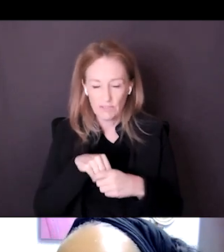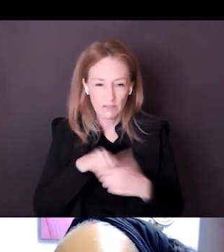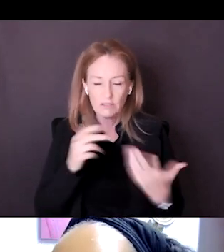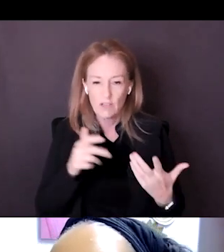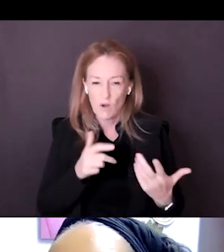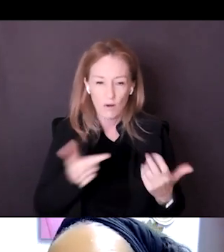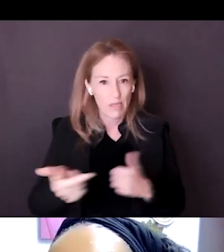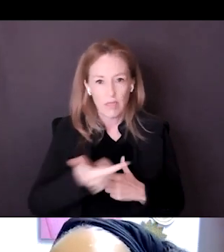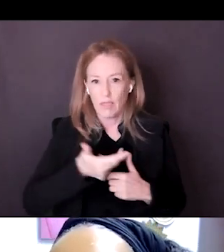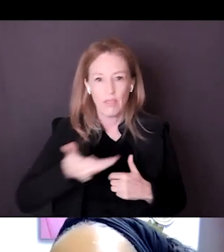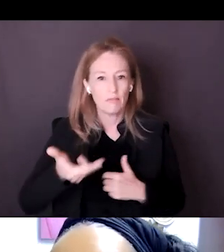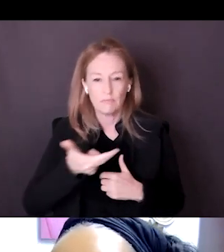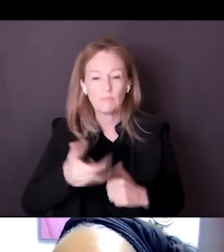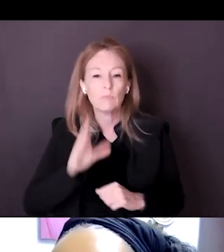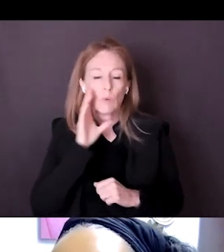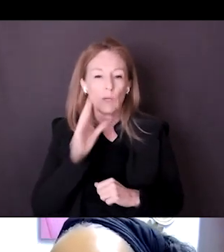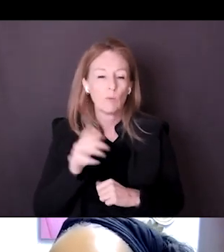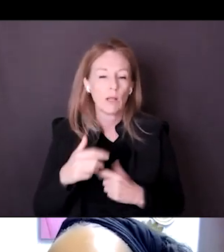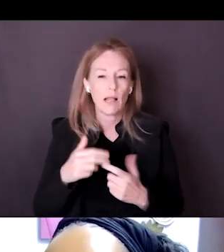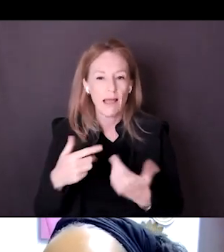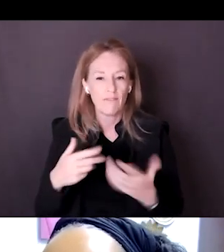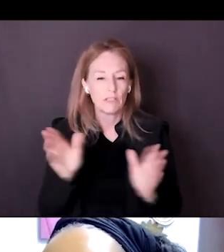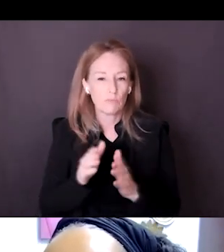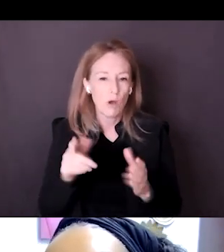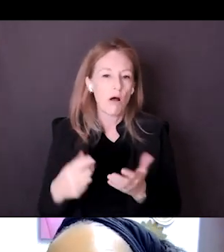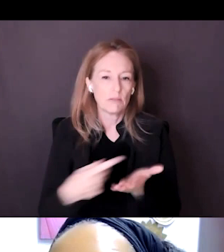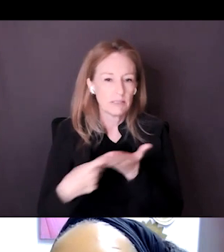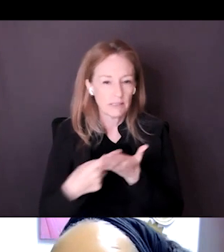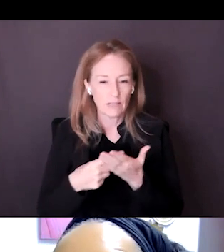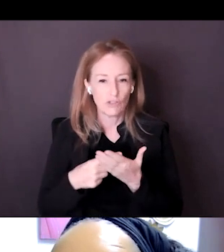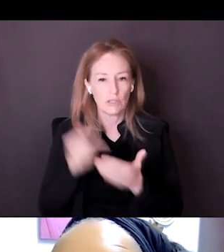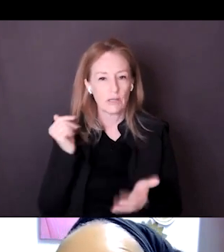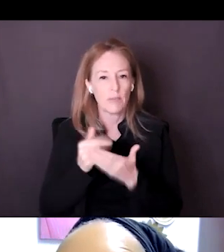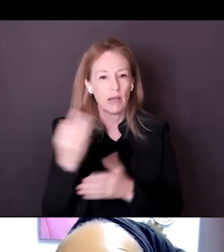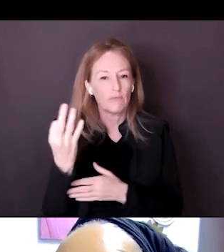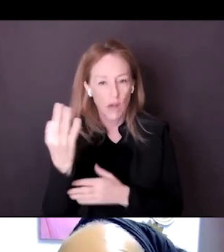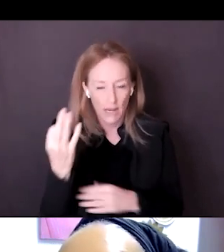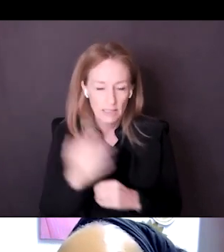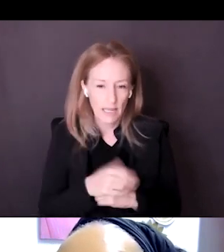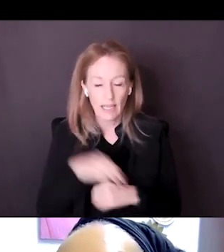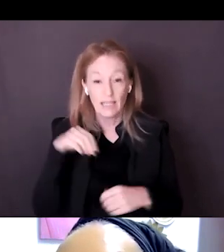THEM TO DISCUSS WHAT CAN WE DO TO MAKE THE PROCESS MORE